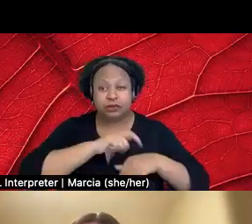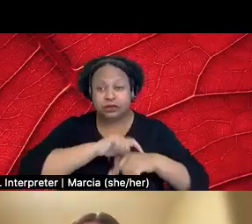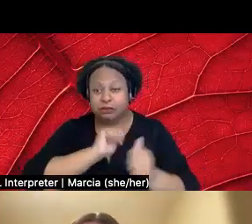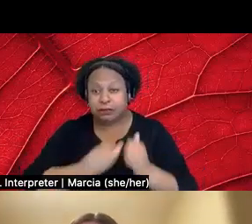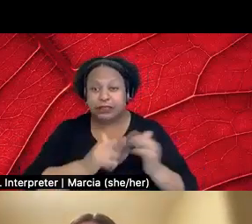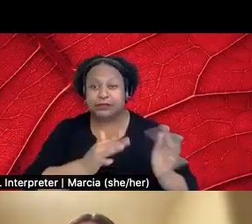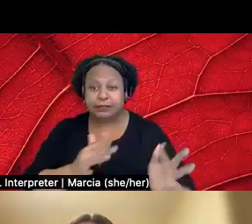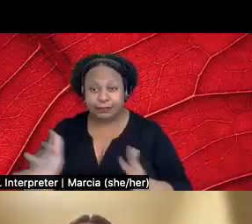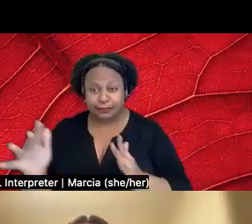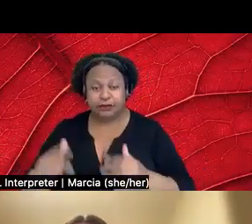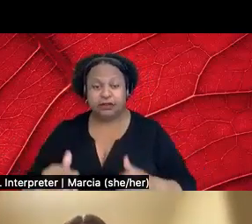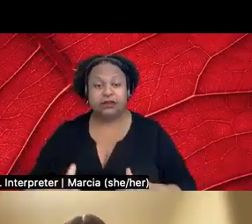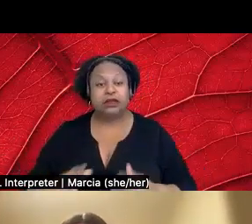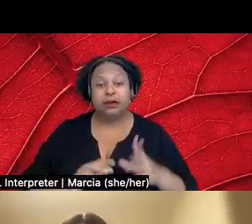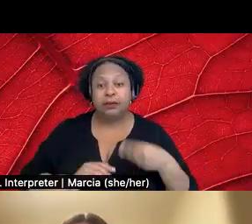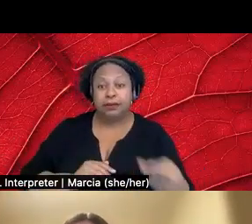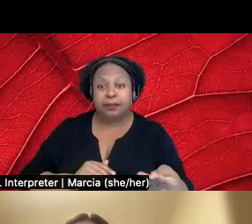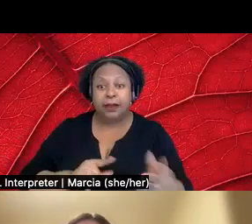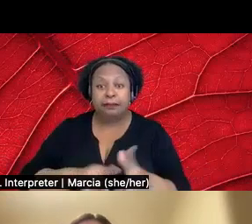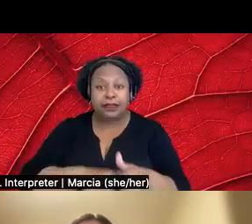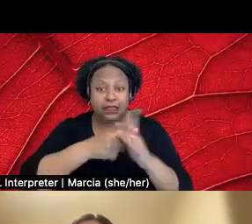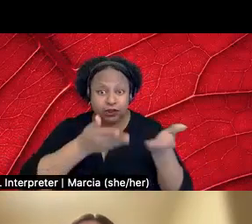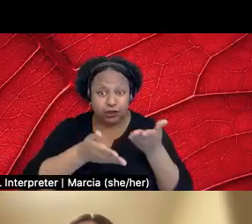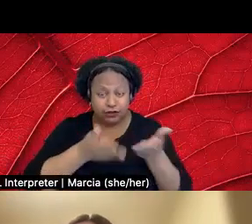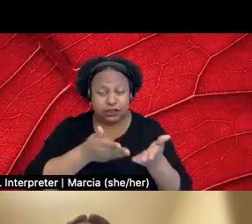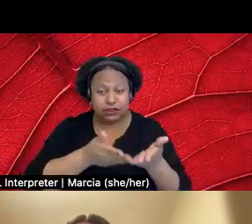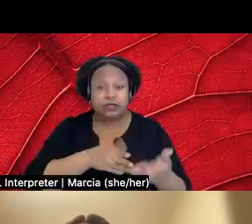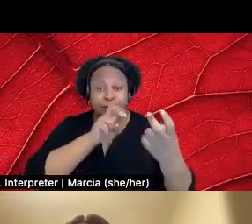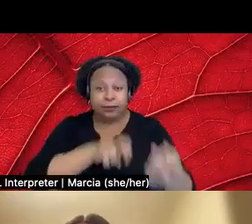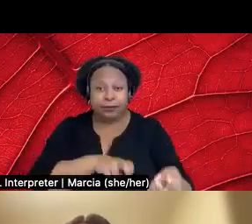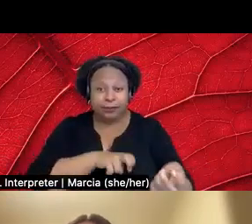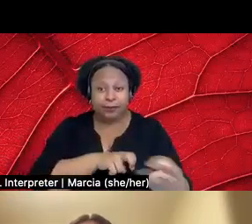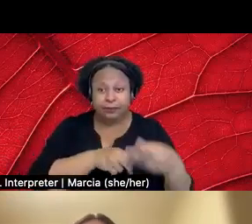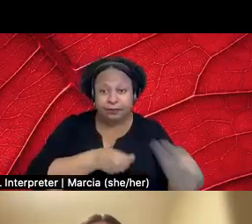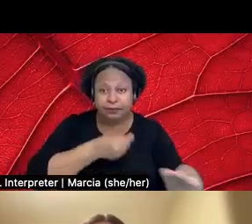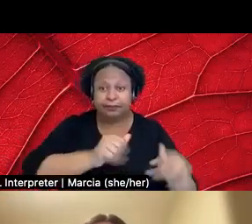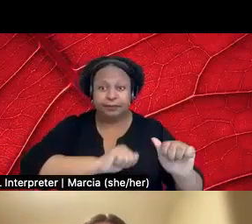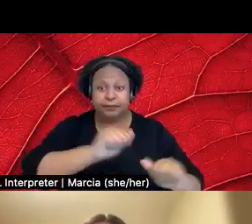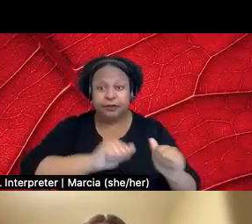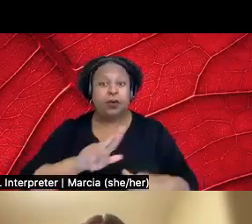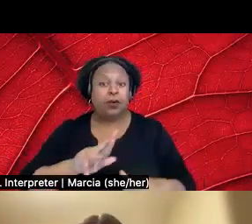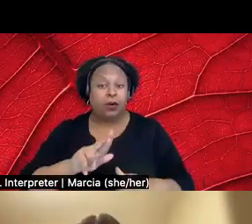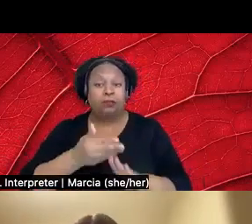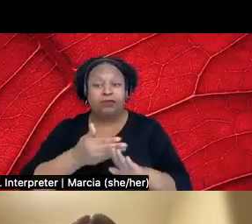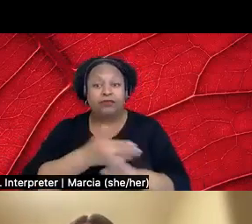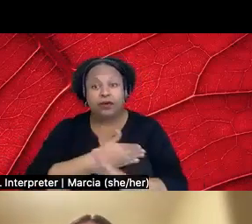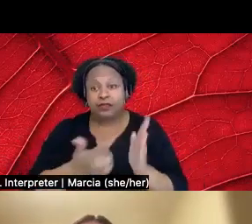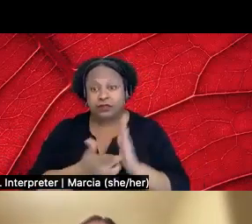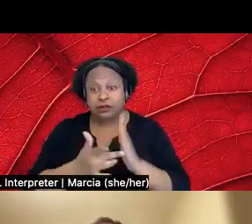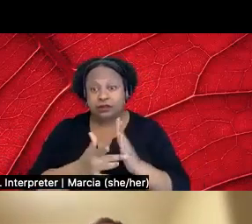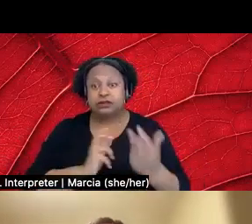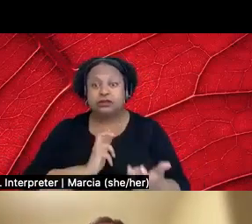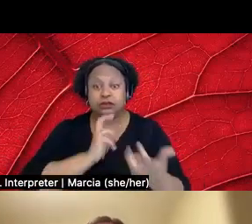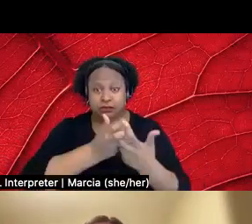It's administered at the beginning of services, or in our case before technology accommodation, and again after accommodation.